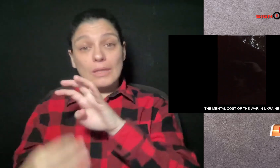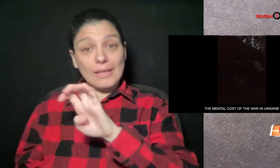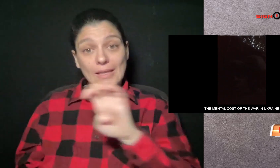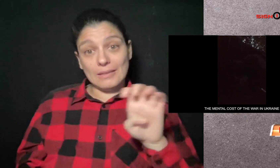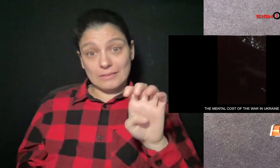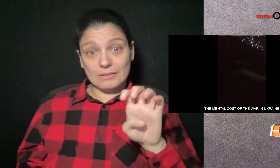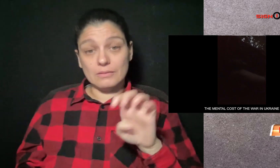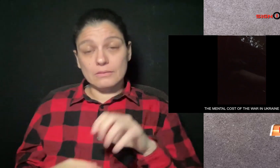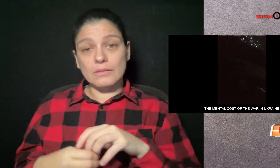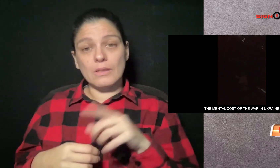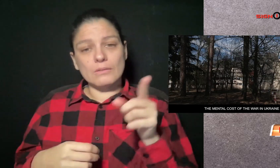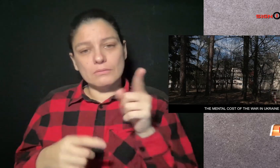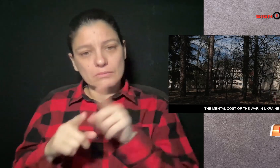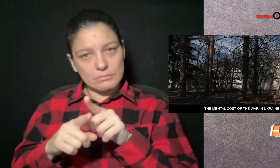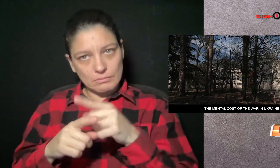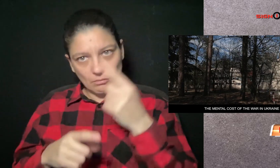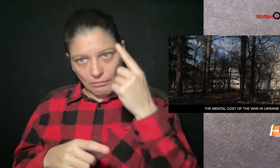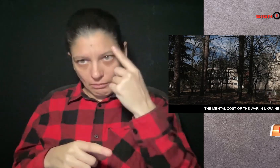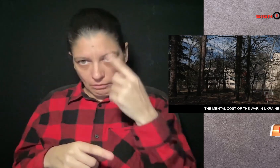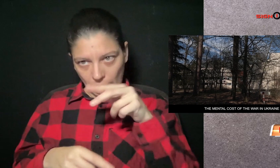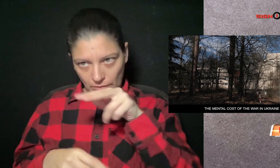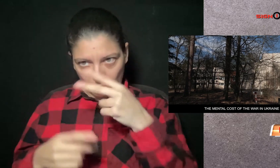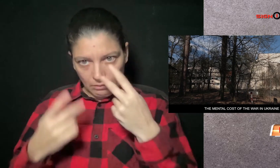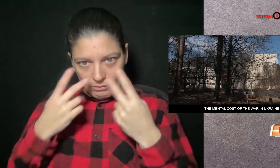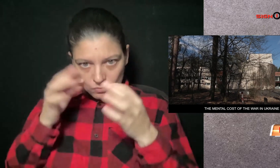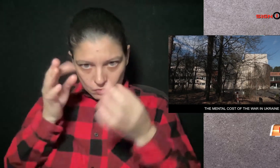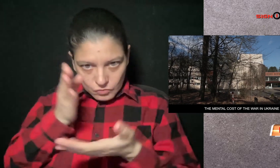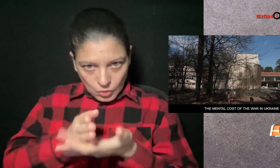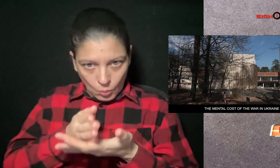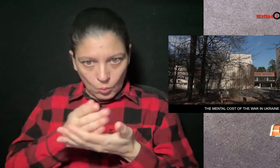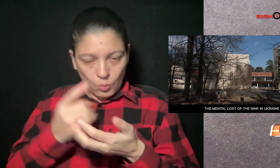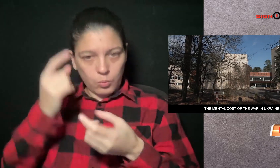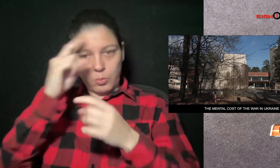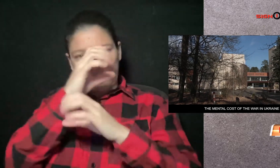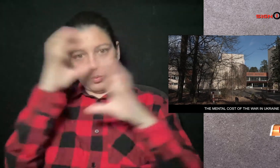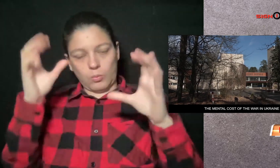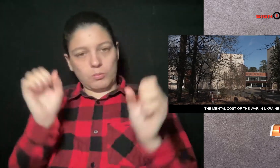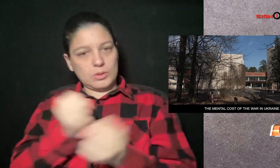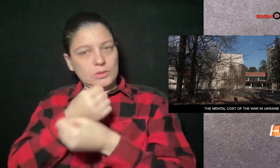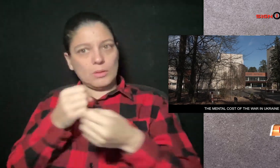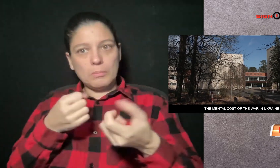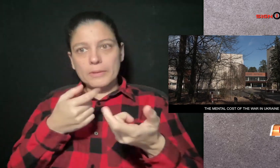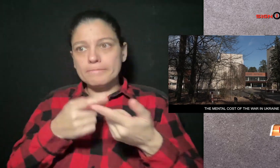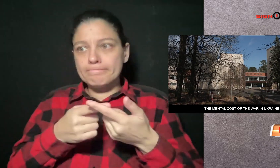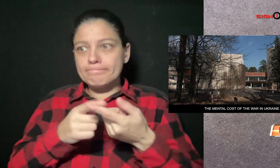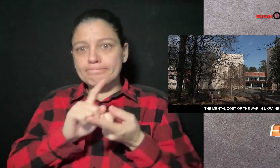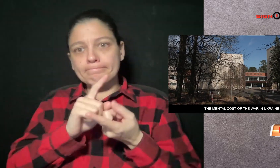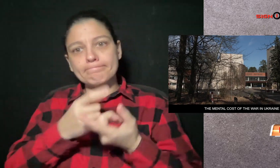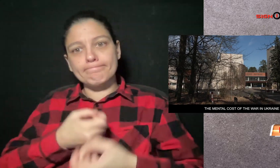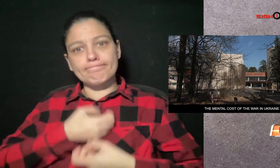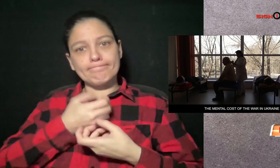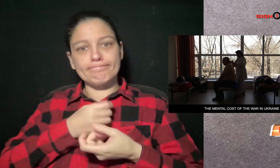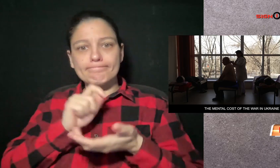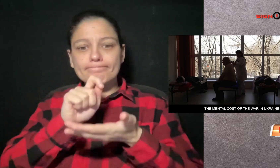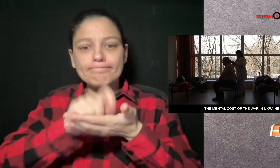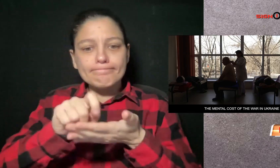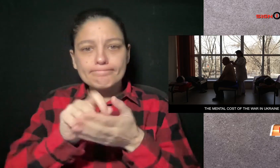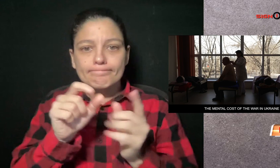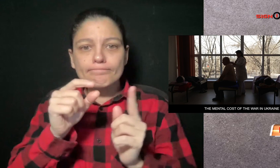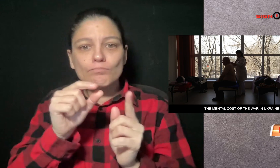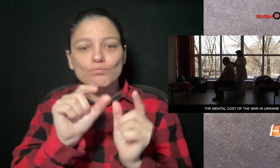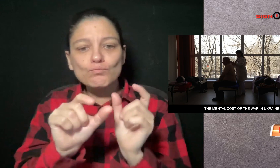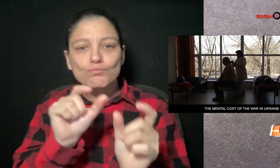burden of war but then he was sent to the Eastern front and says it is impossible to